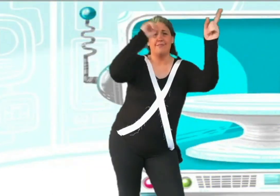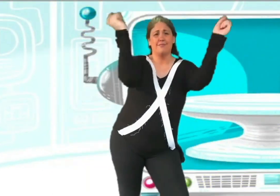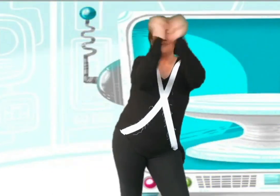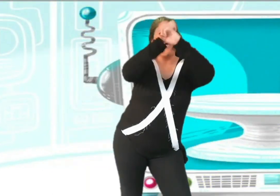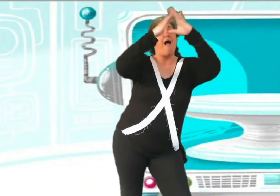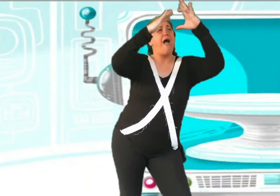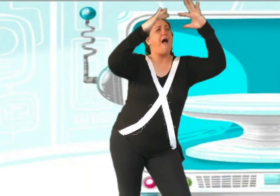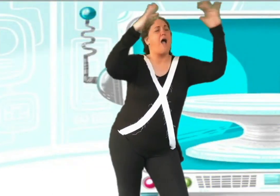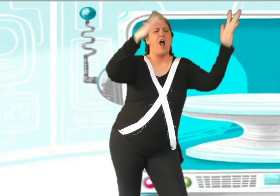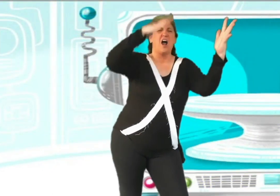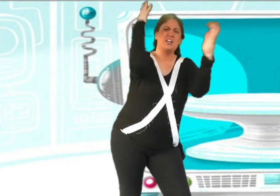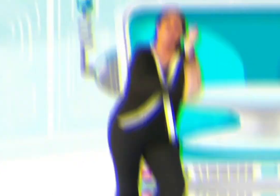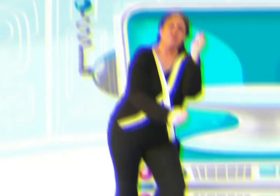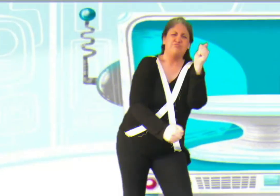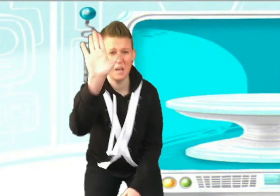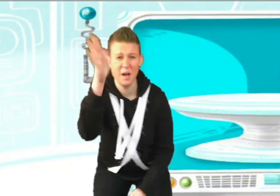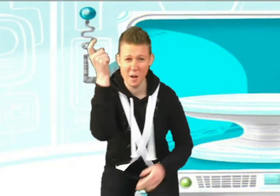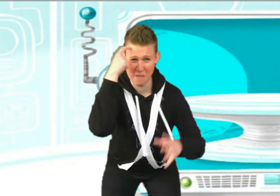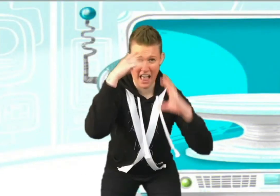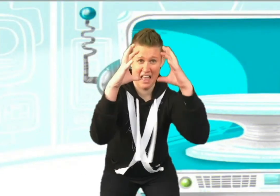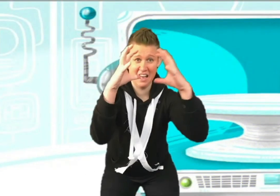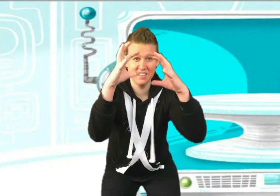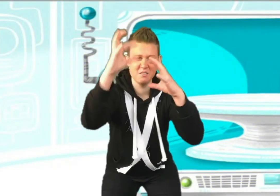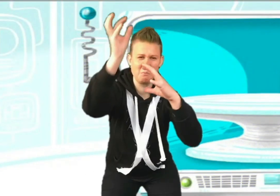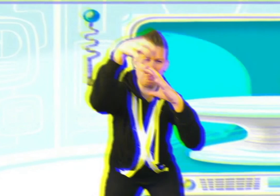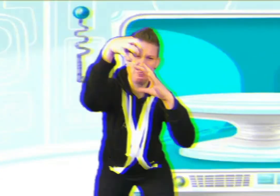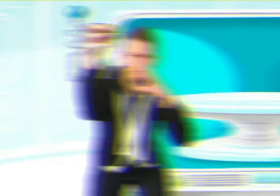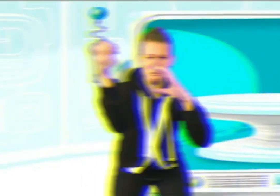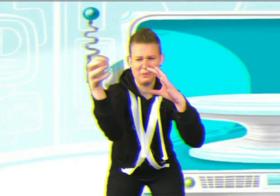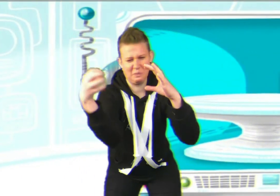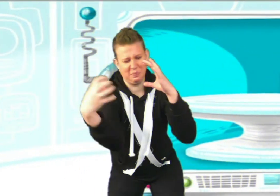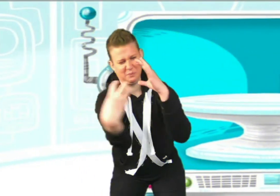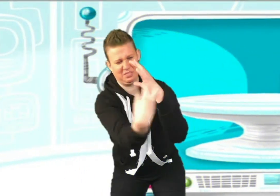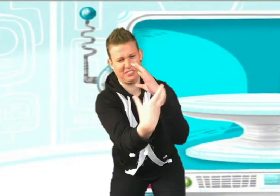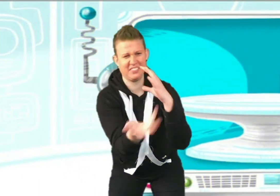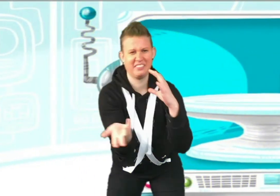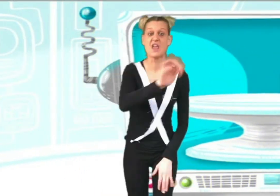IT KILLS IMAGINATION DEAD! IT CLOGS AND CLUTTERS UP THE MIND!